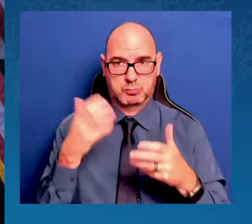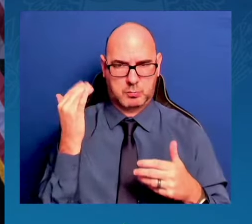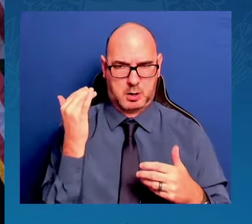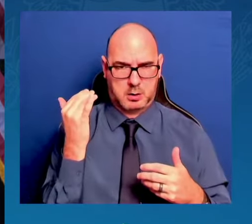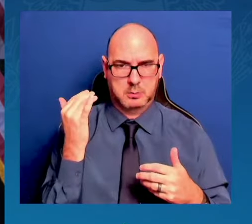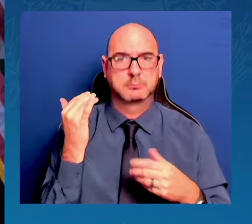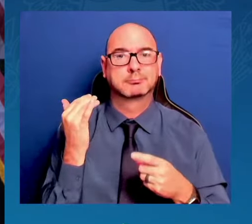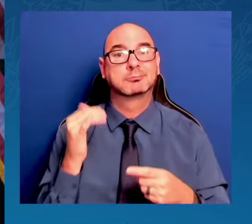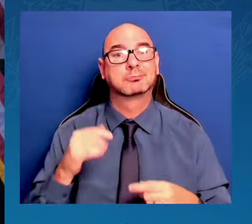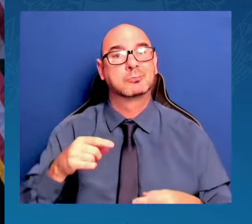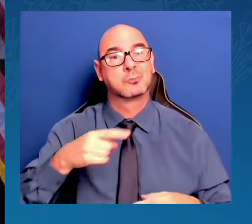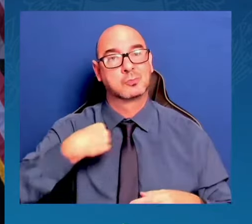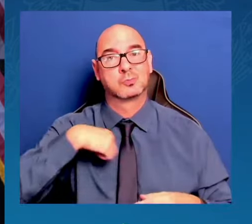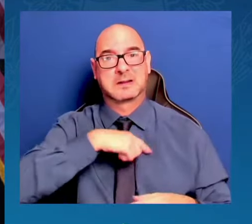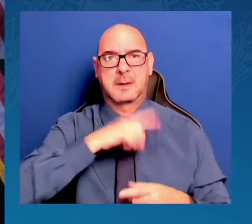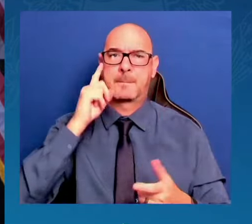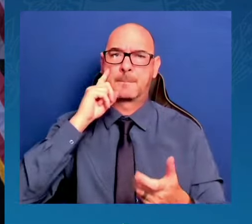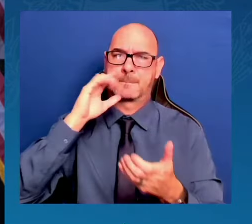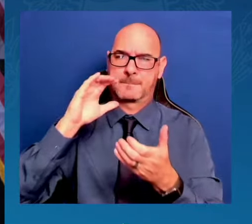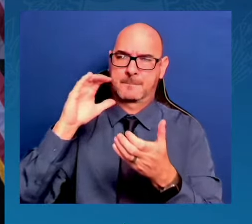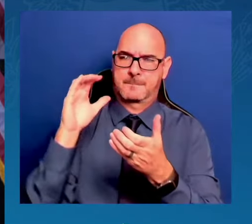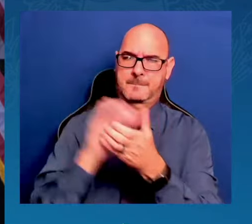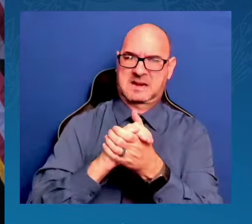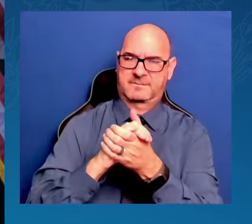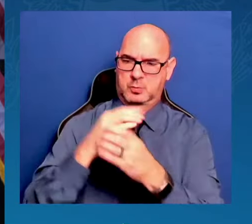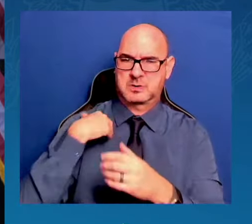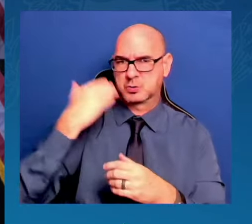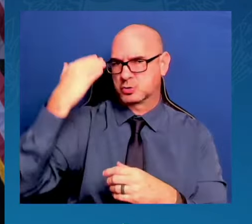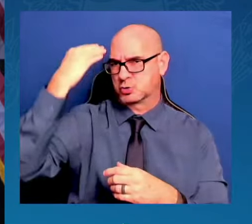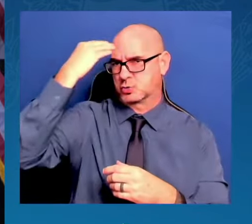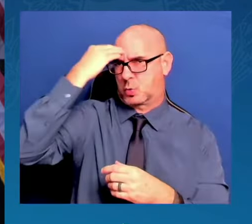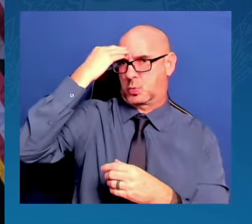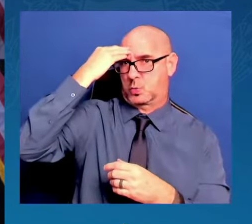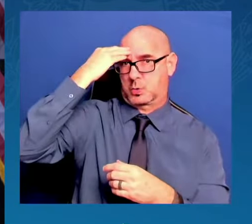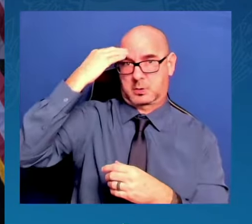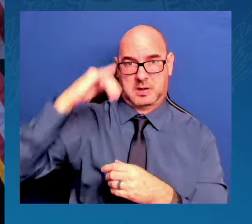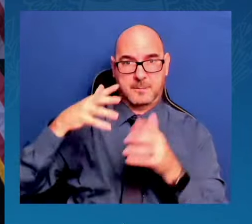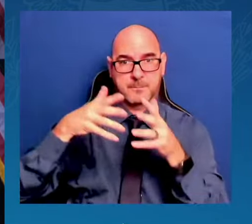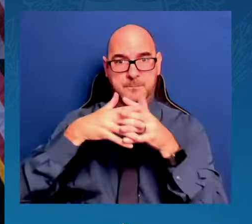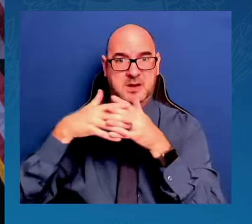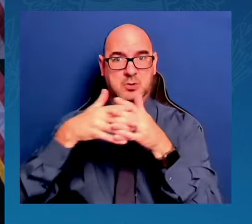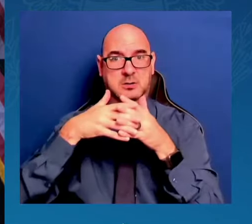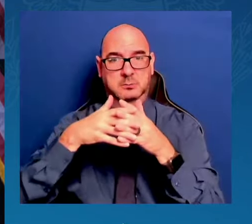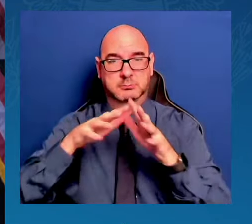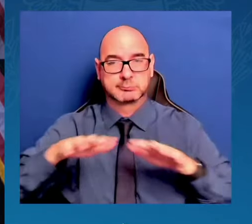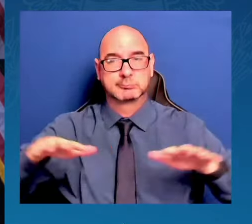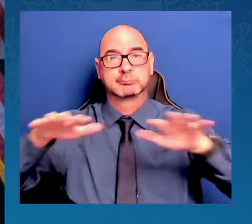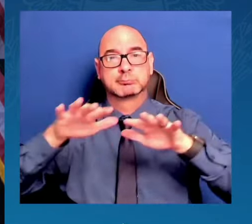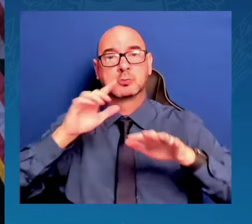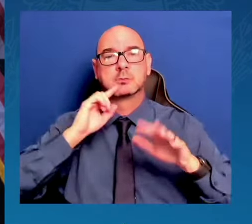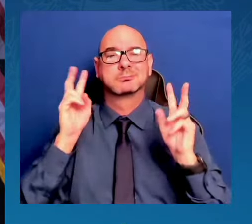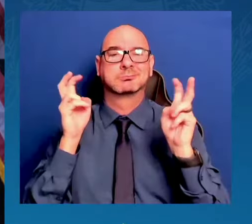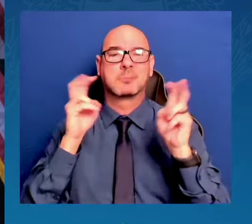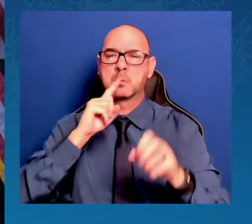and know America is a promise. America is a promise.